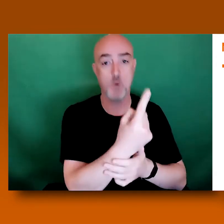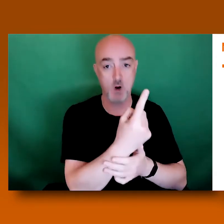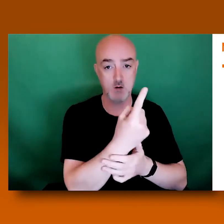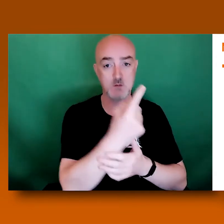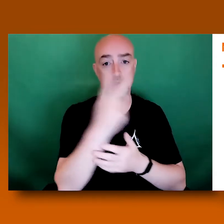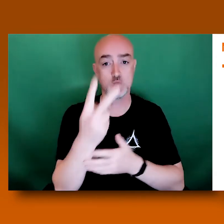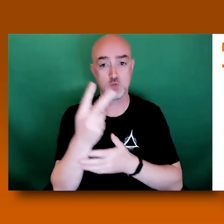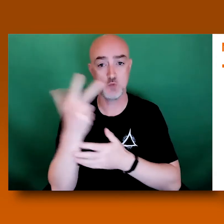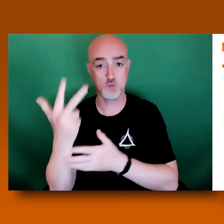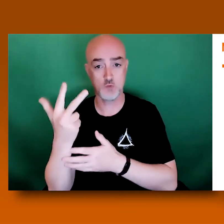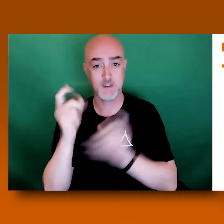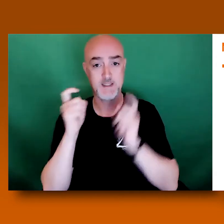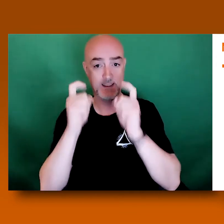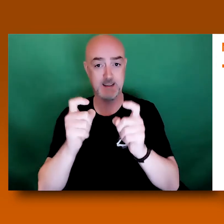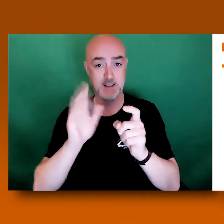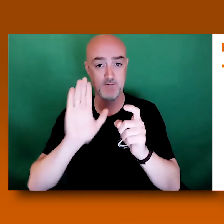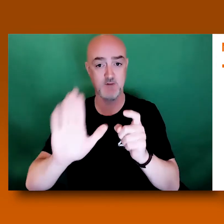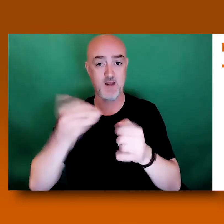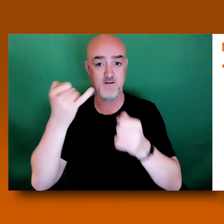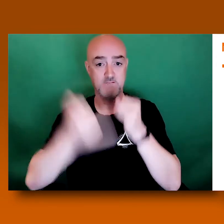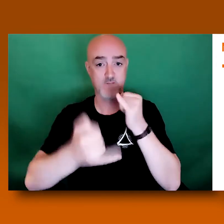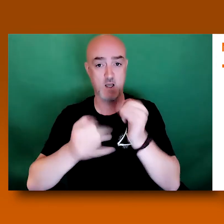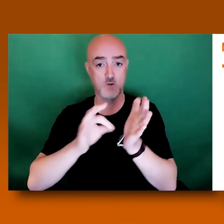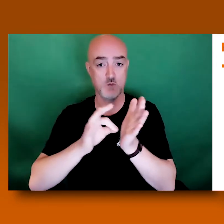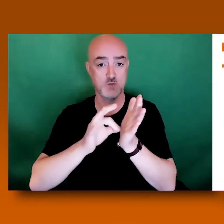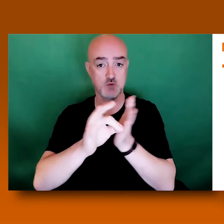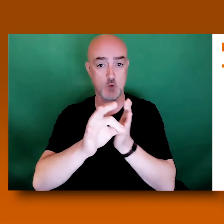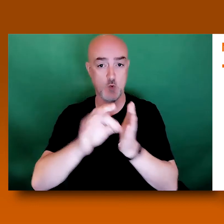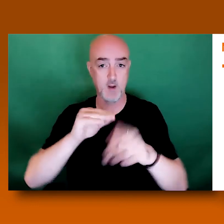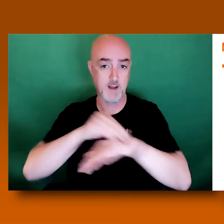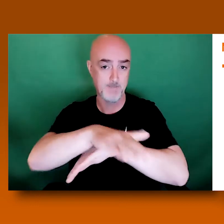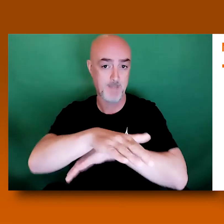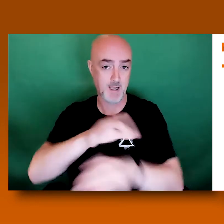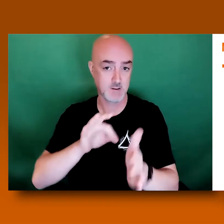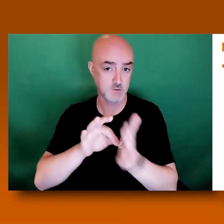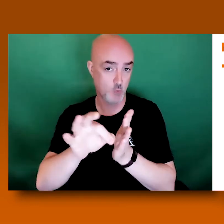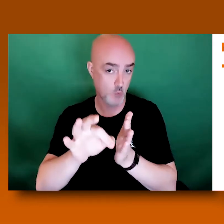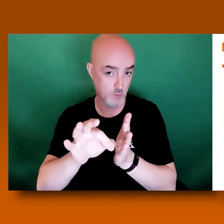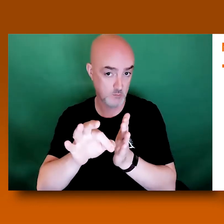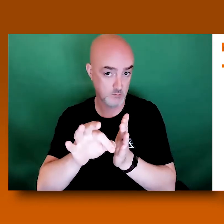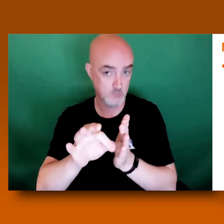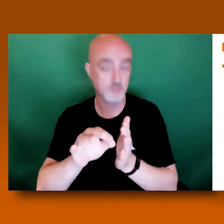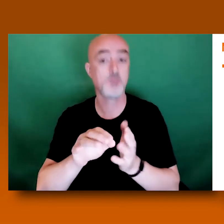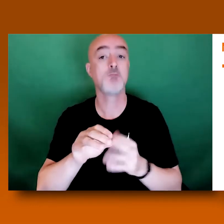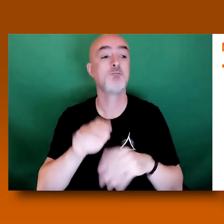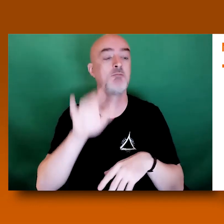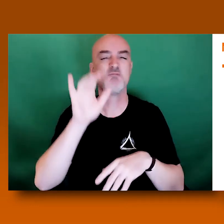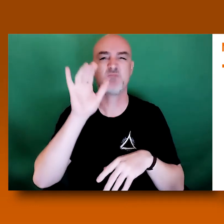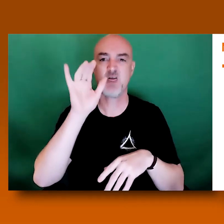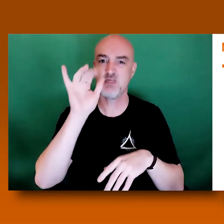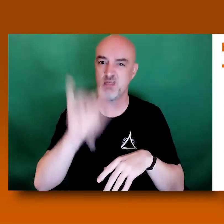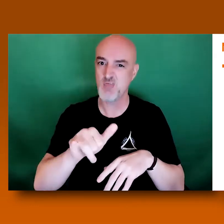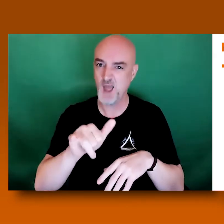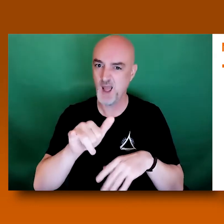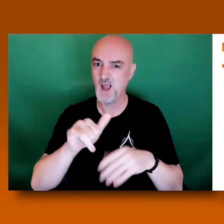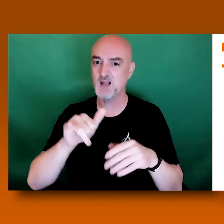A reviewer 1, 2, and 3 will provide their final impact score to everyone in the room,